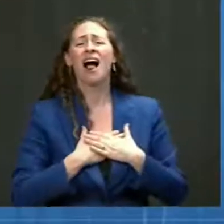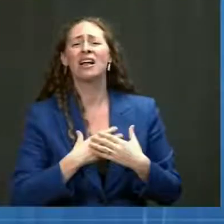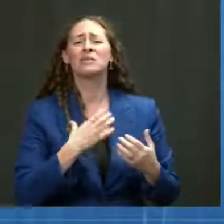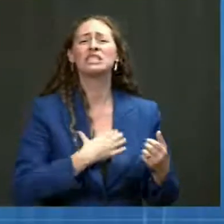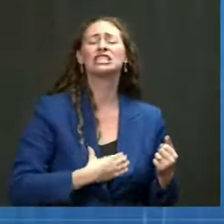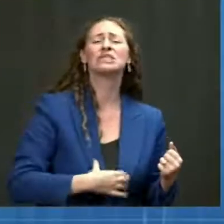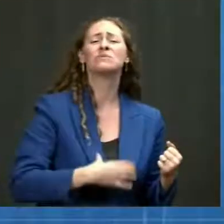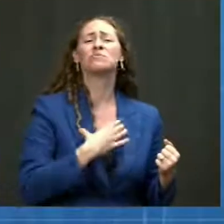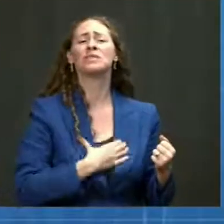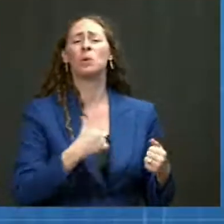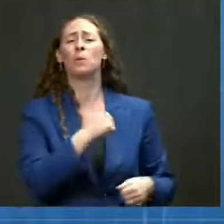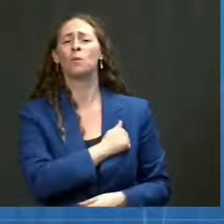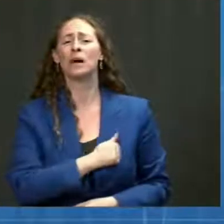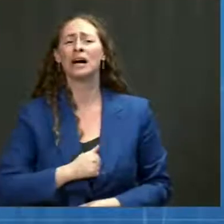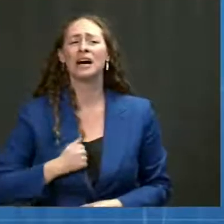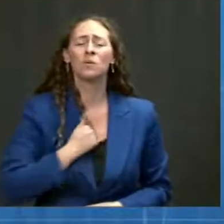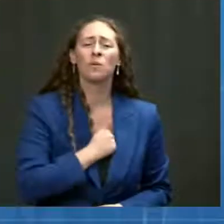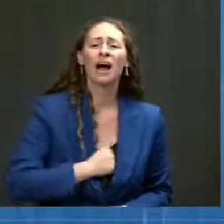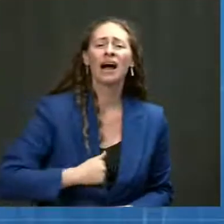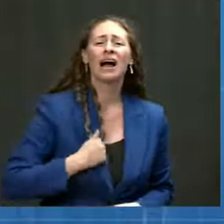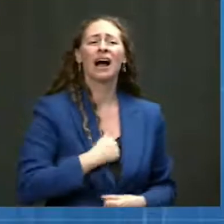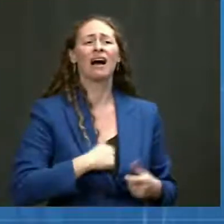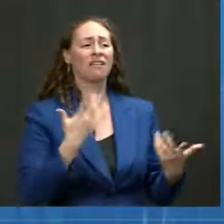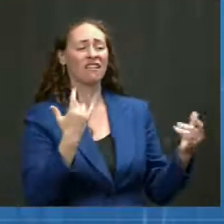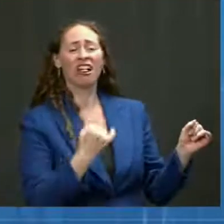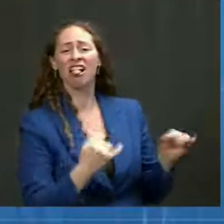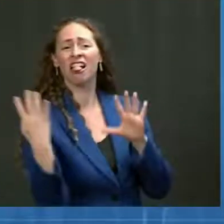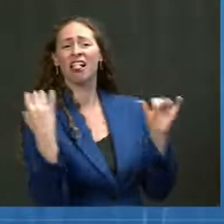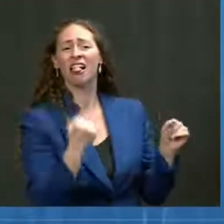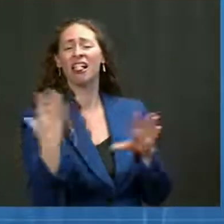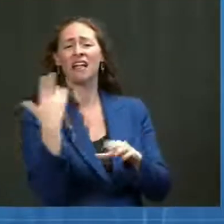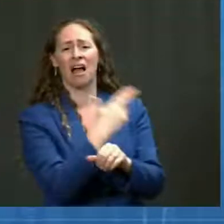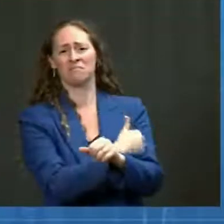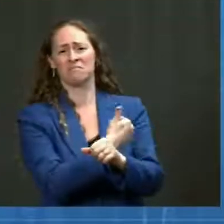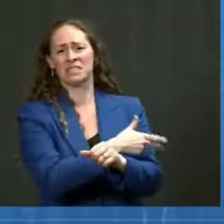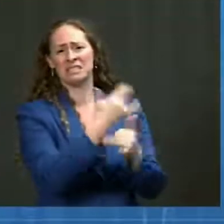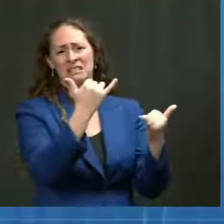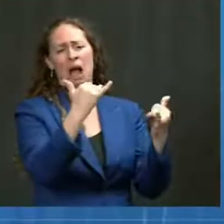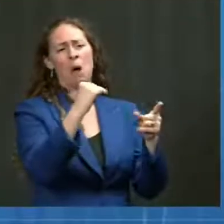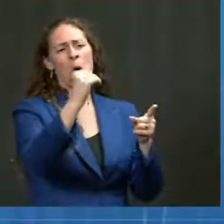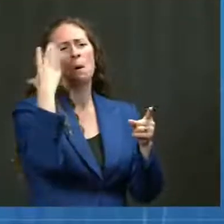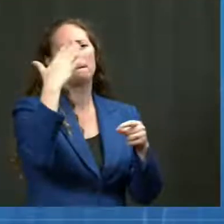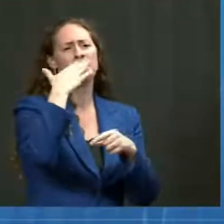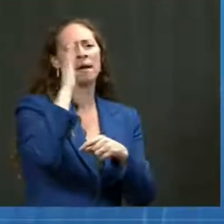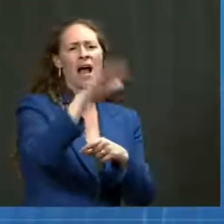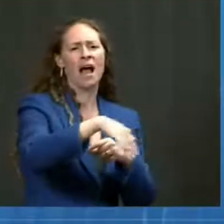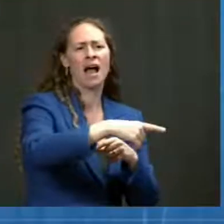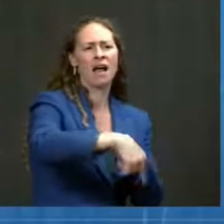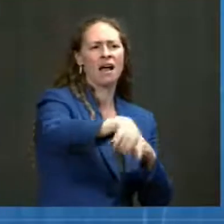IN AREAS WITH LOW VACCINATION COVERAGE, WE CONTINUE TO HEAR FAR TOO MANY HEARTBREAKING STORIES OF PEOPLE WHO DID NOT GET VACCINATED, ONLY THEN TO